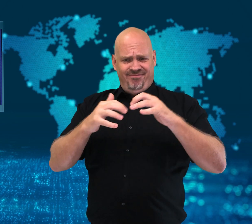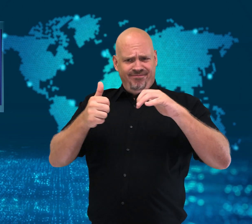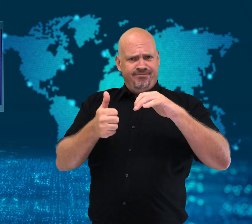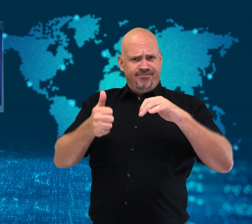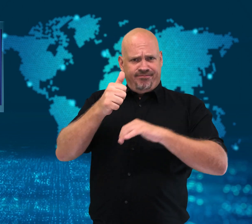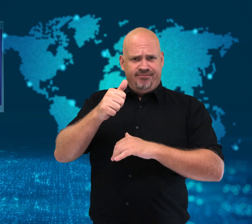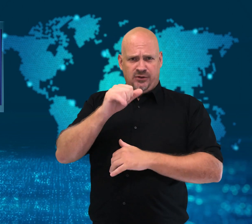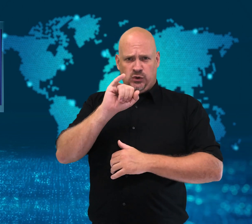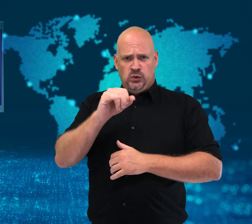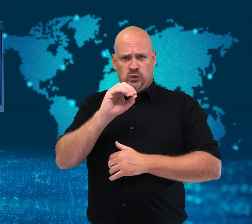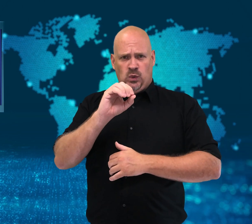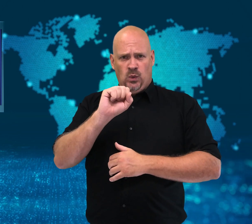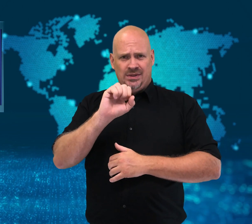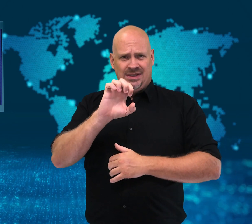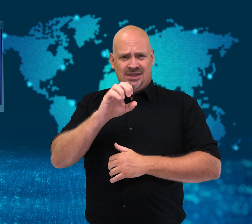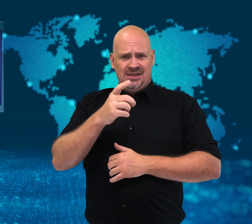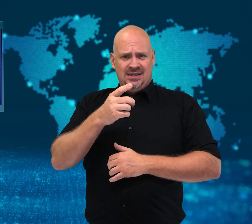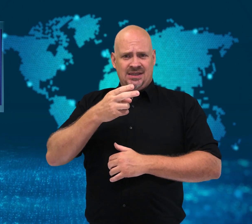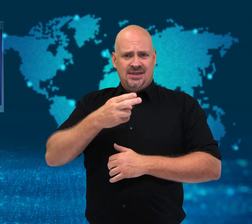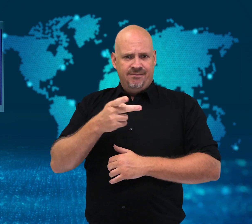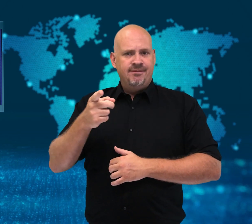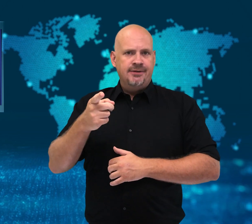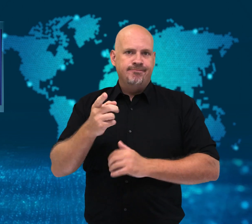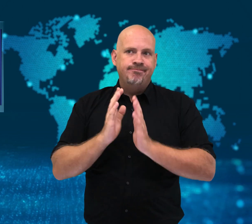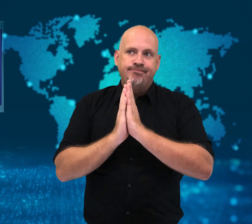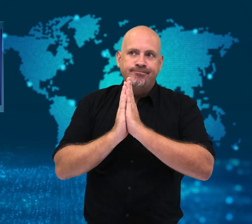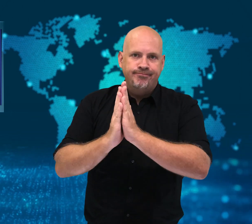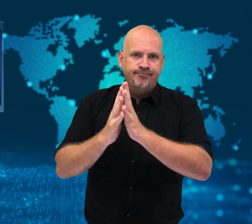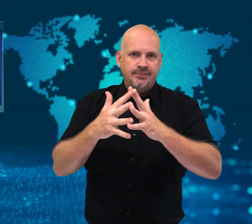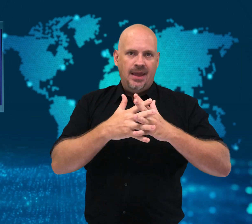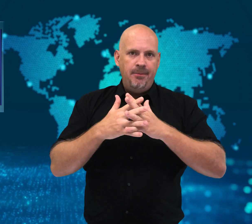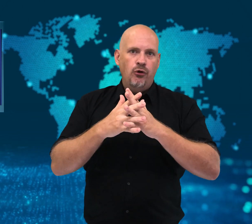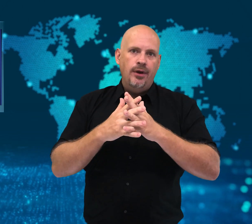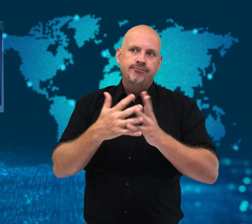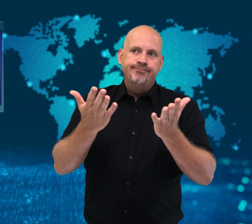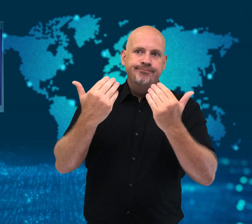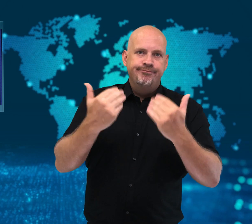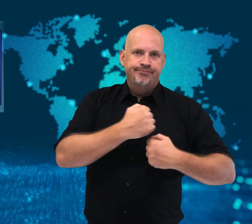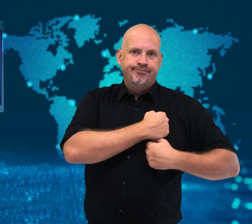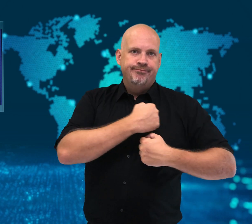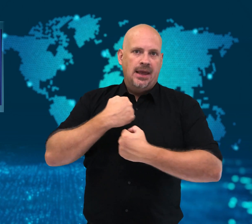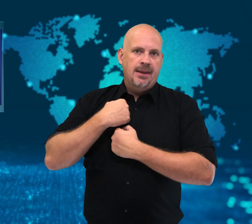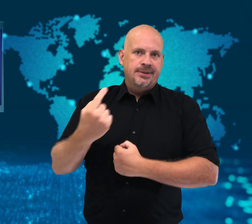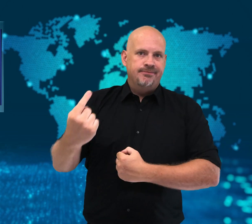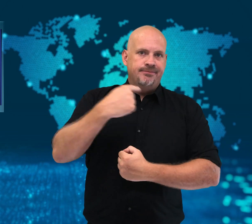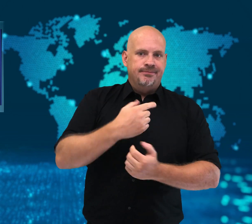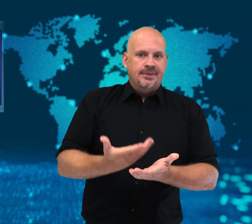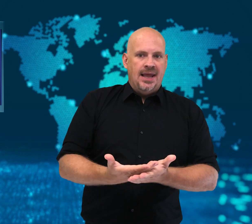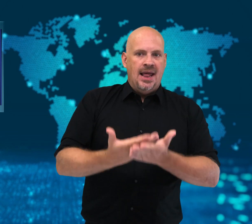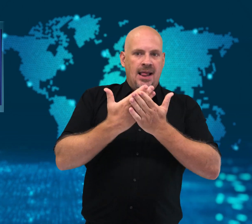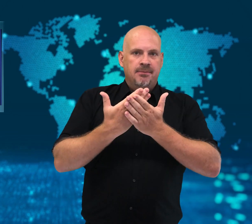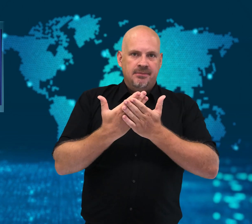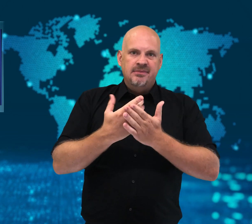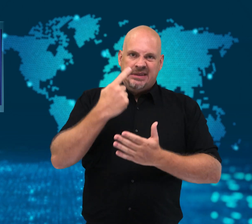Prime Minister Joseph is requesting troops from the US,